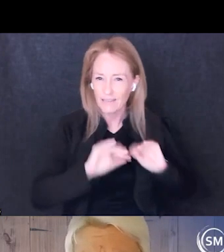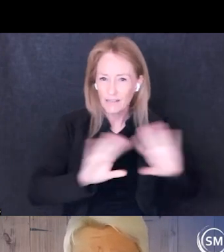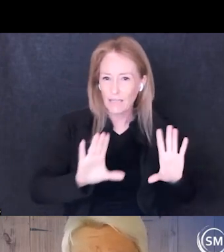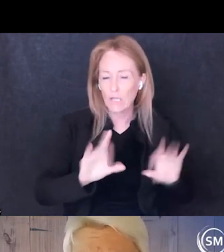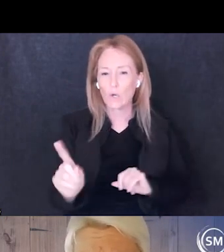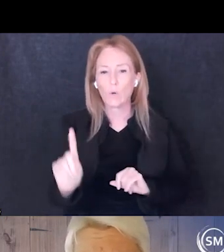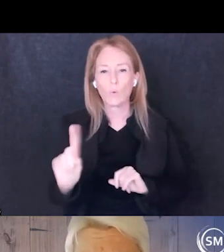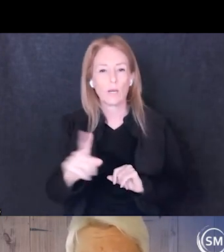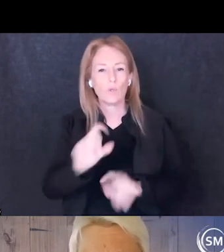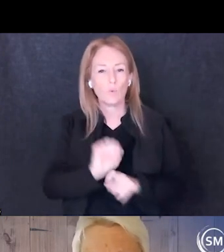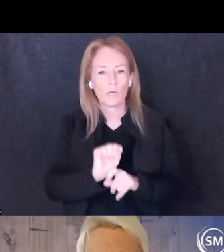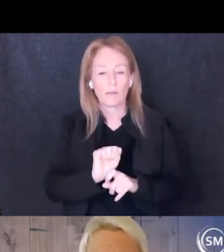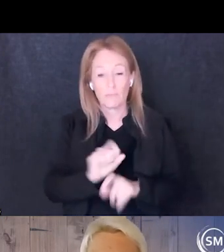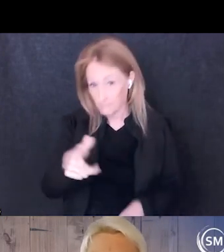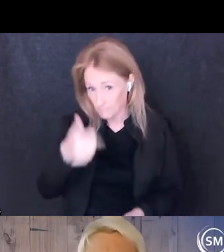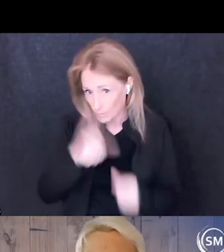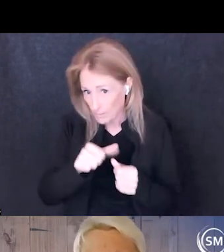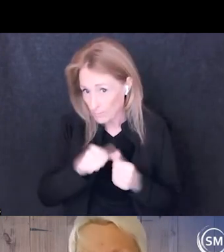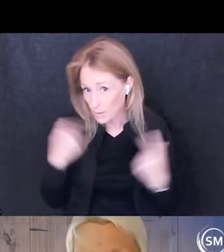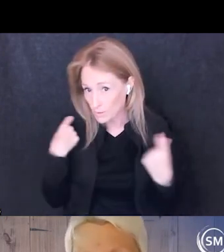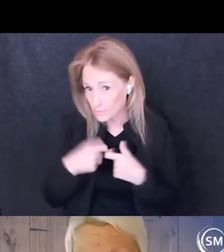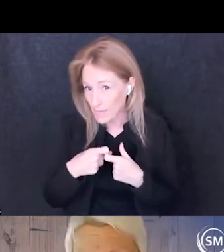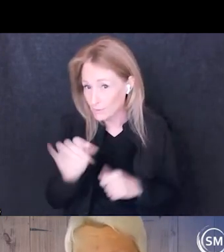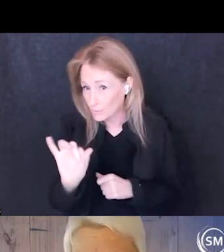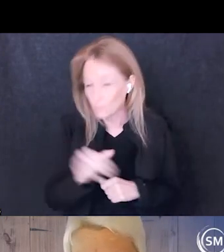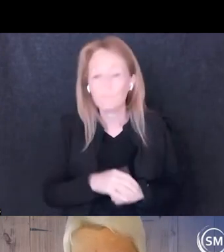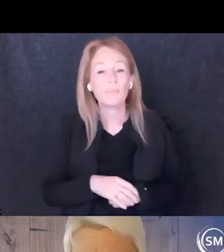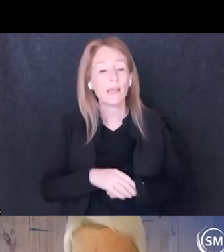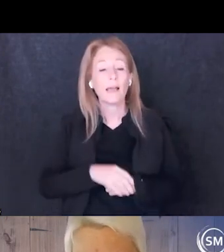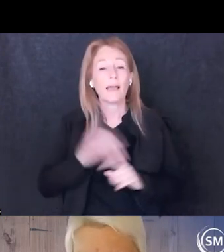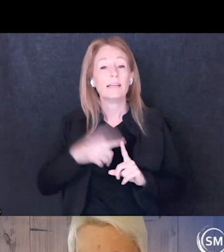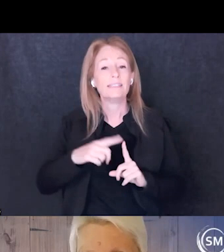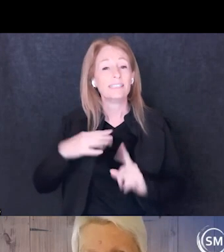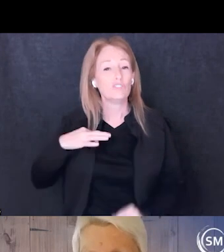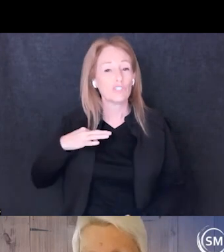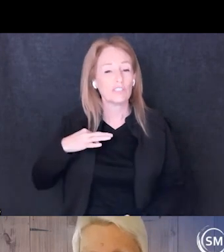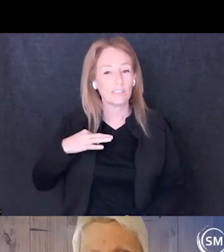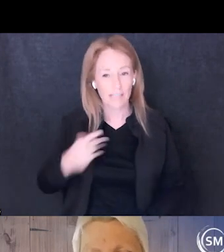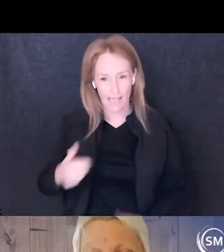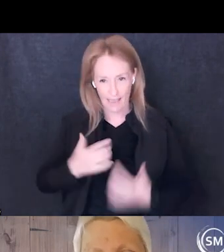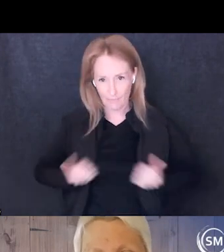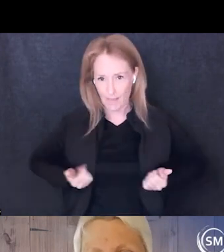REMEMBER SPANISH OPTIONS. YOU GUYS I HAVE GREAT NEWS ABOUT THE T-SHIRTS.